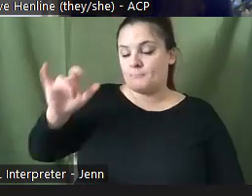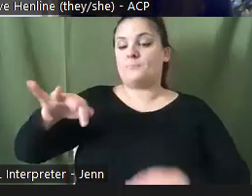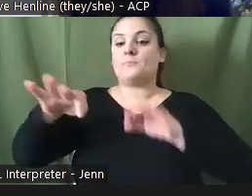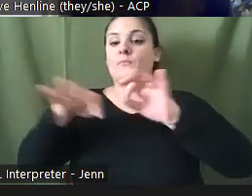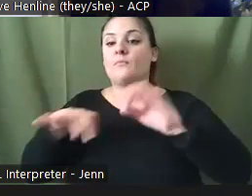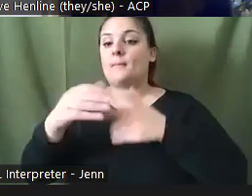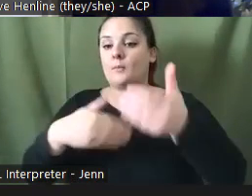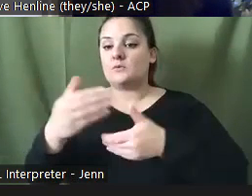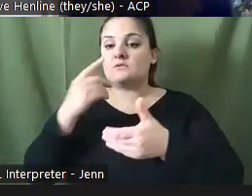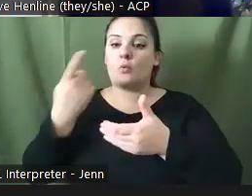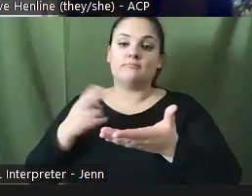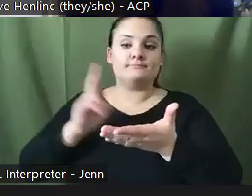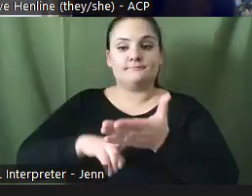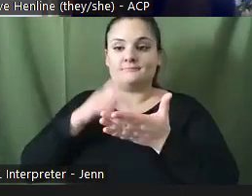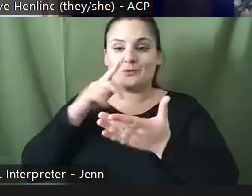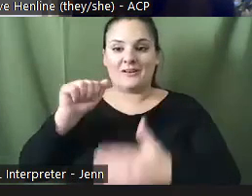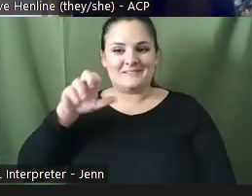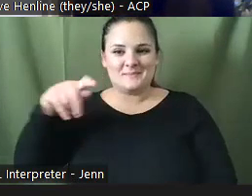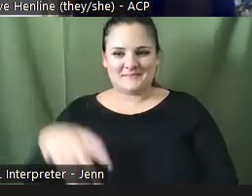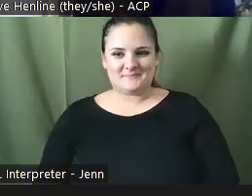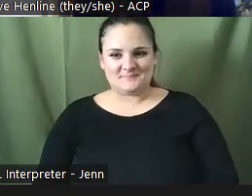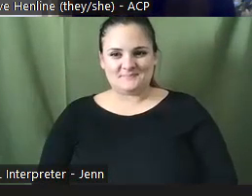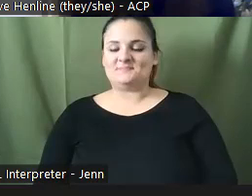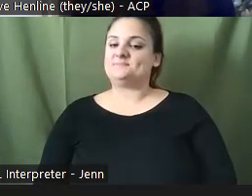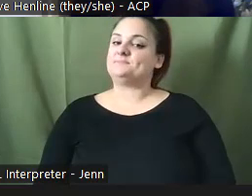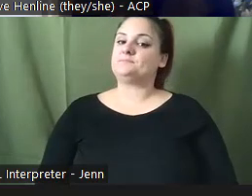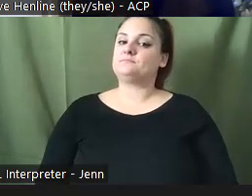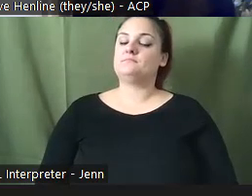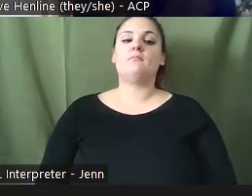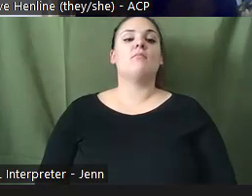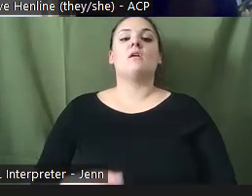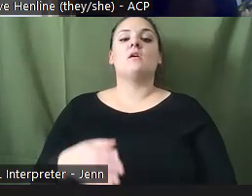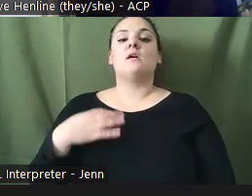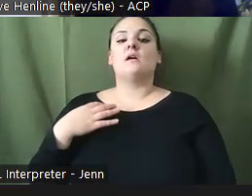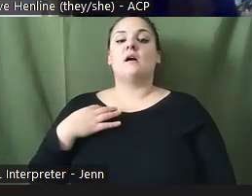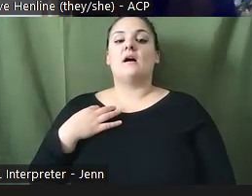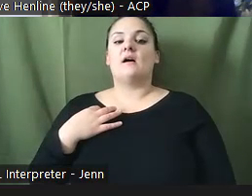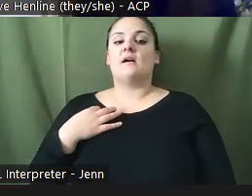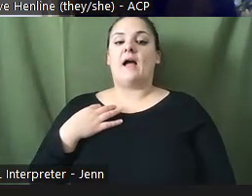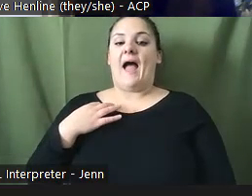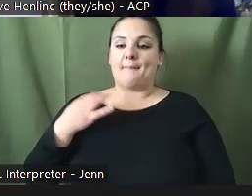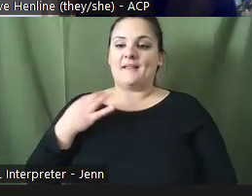into the ACP. It's application assistants who are really determining the eligibility of a